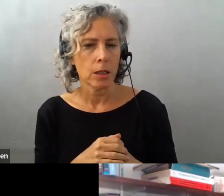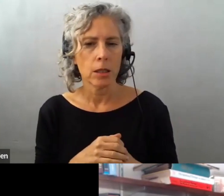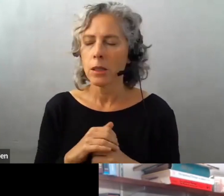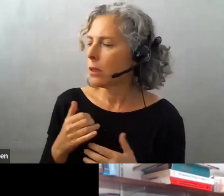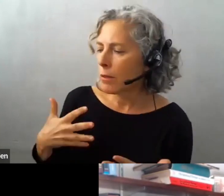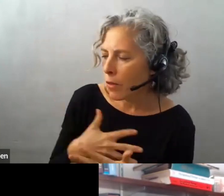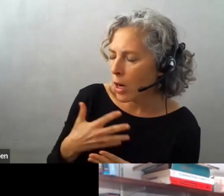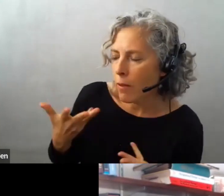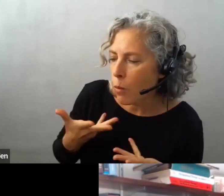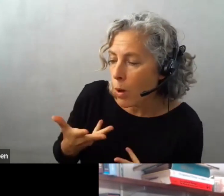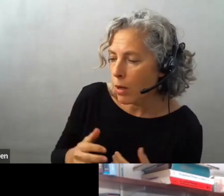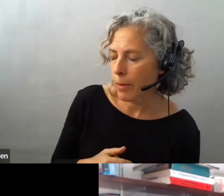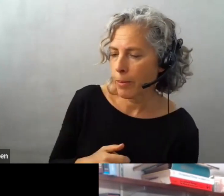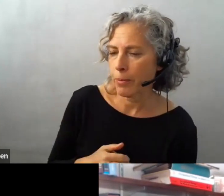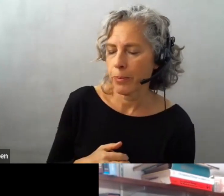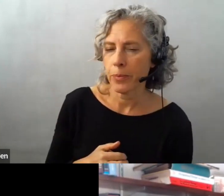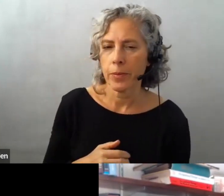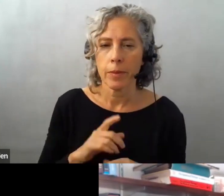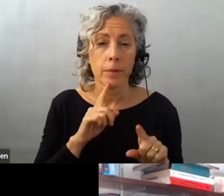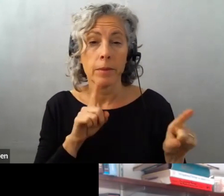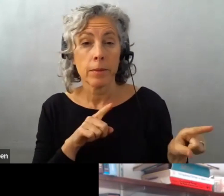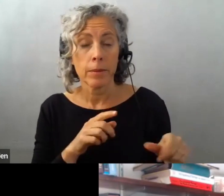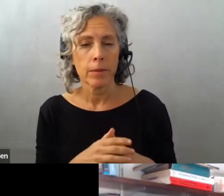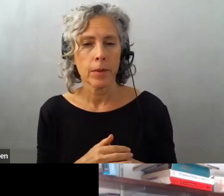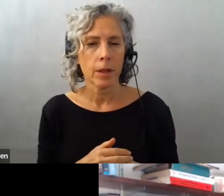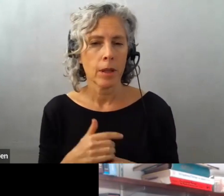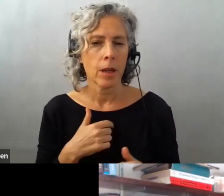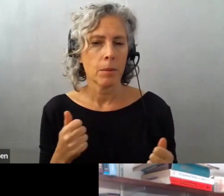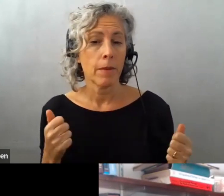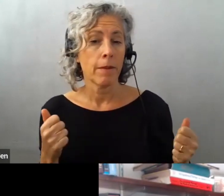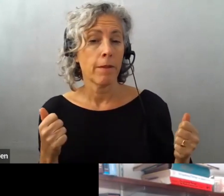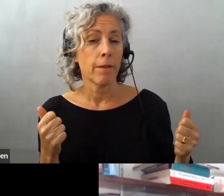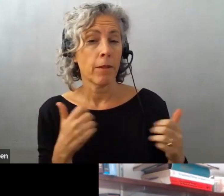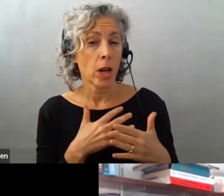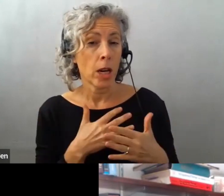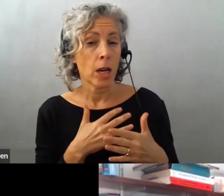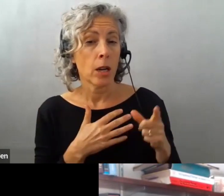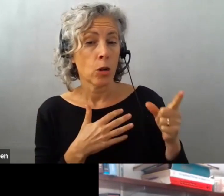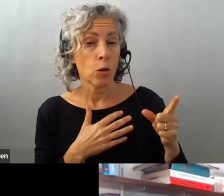you afraid of? And he said, I'm afraid of your getting sicker,